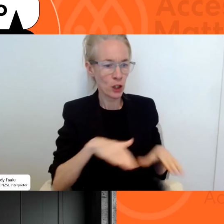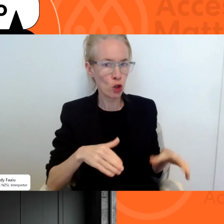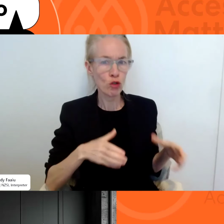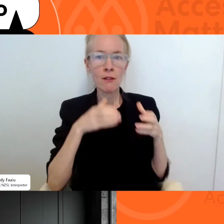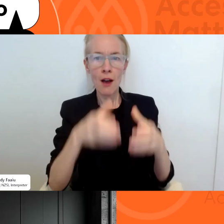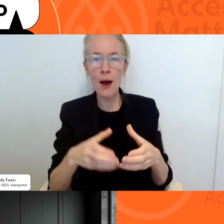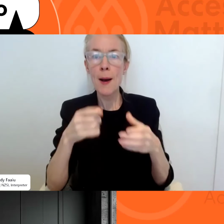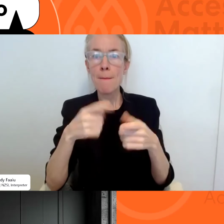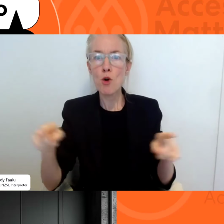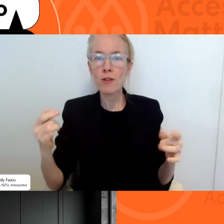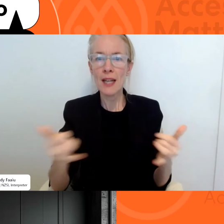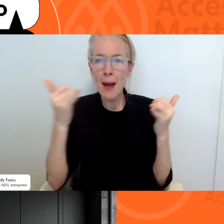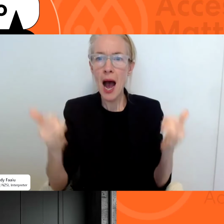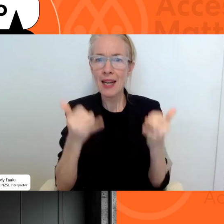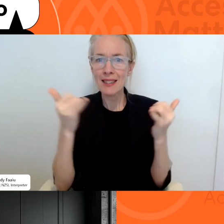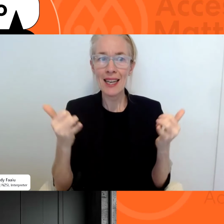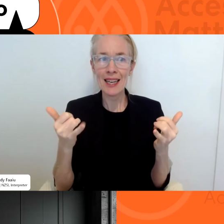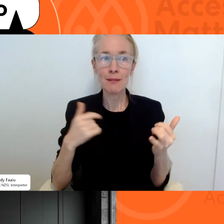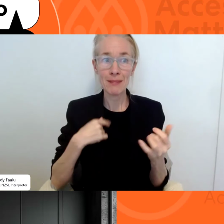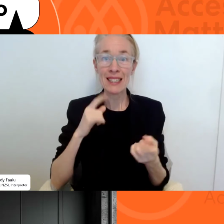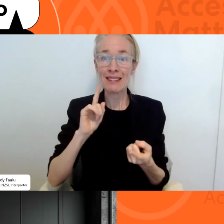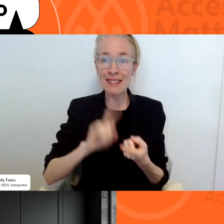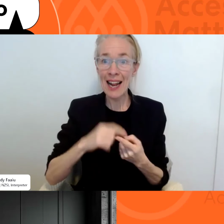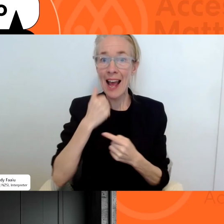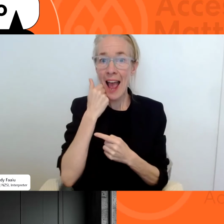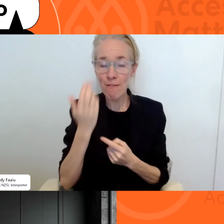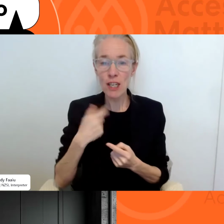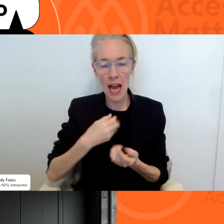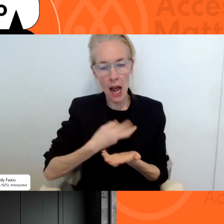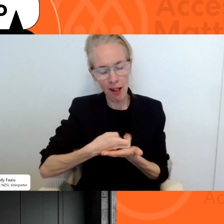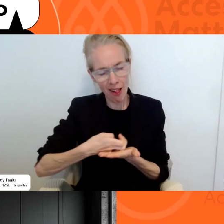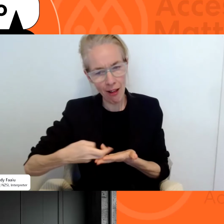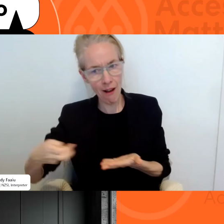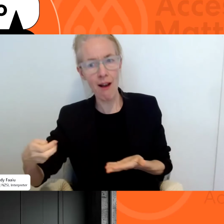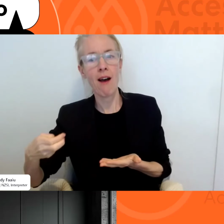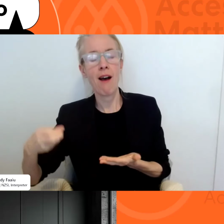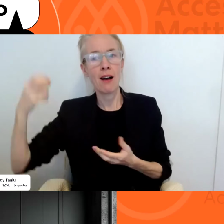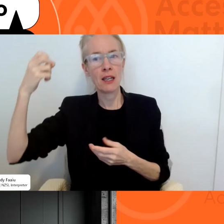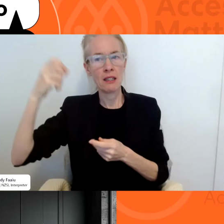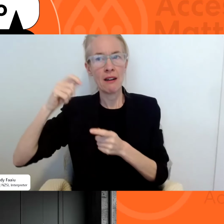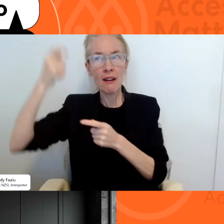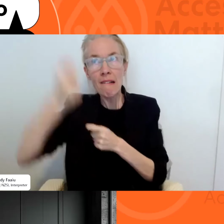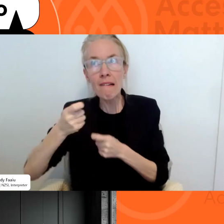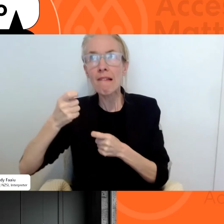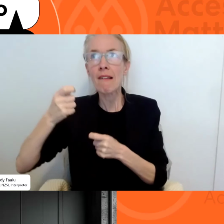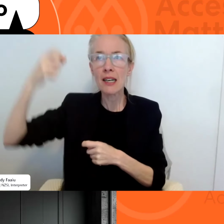life, I'm still crawling on the floor. Now when you consider the